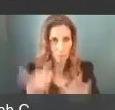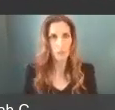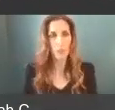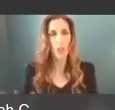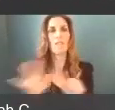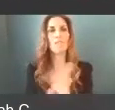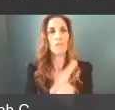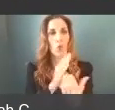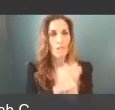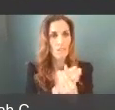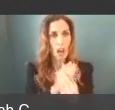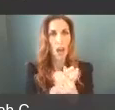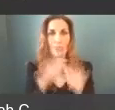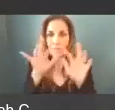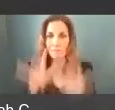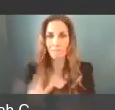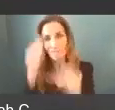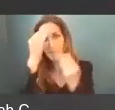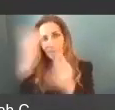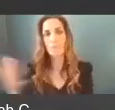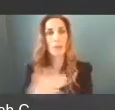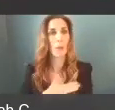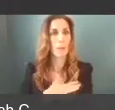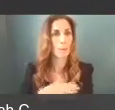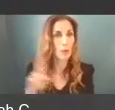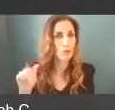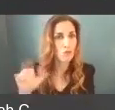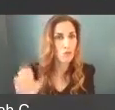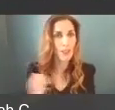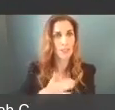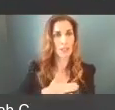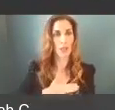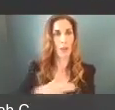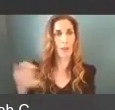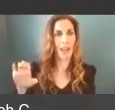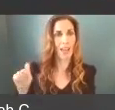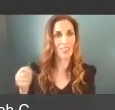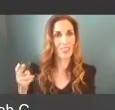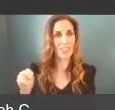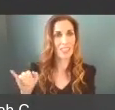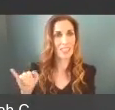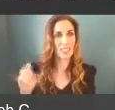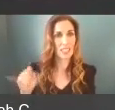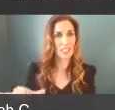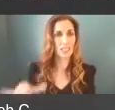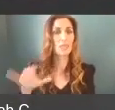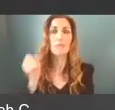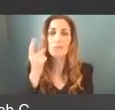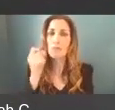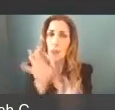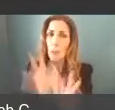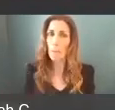race and your ethnicity. I understand that this is sensitive data, particularly in these times,